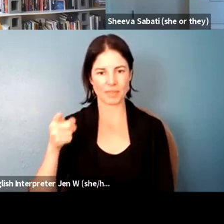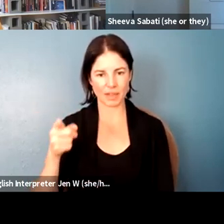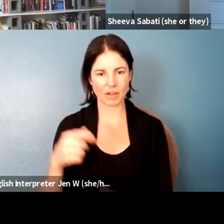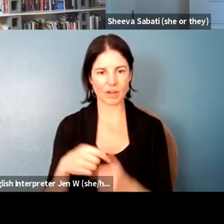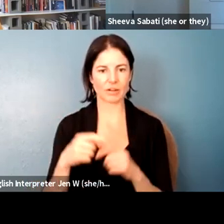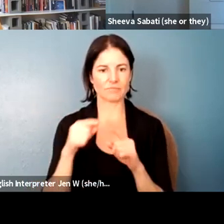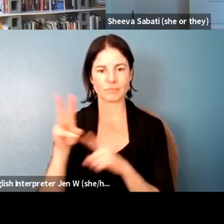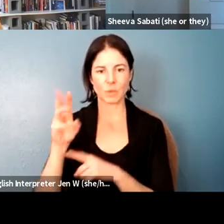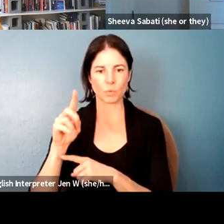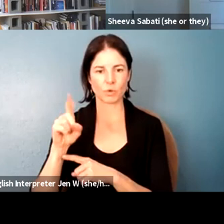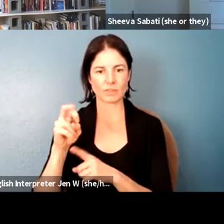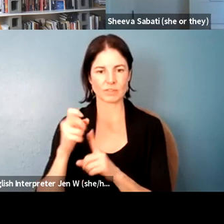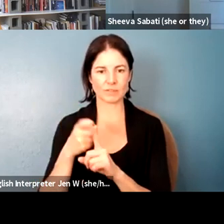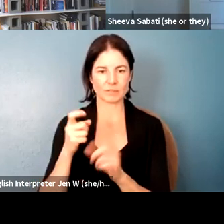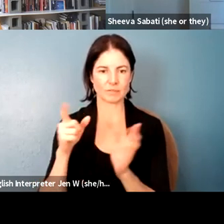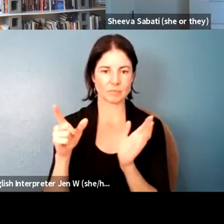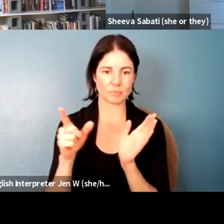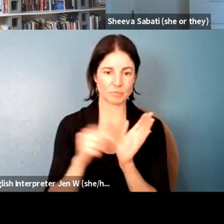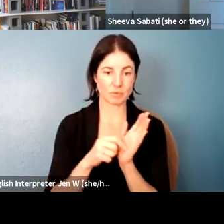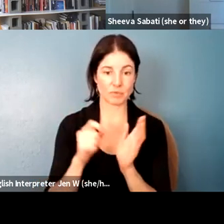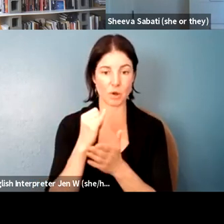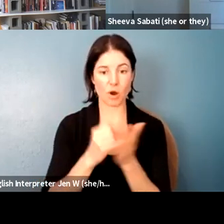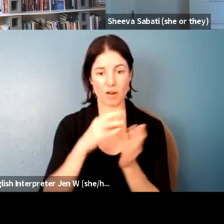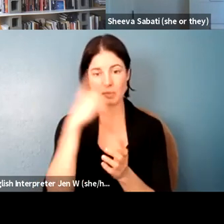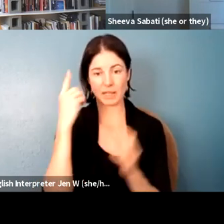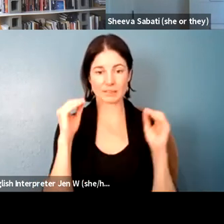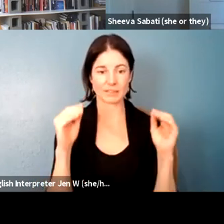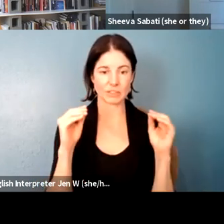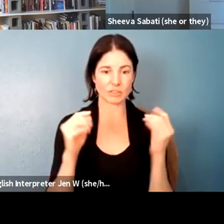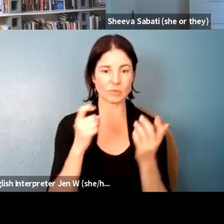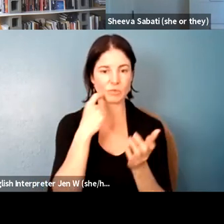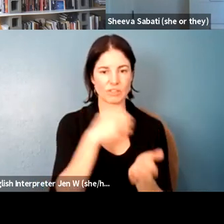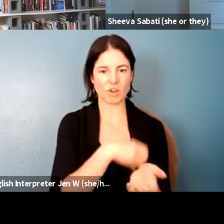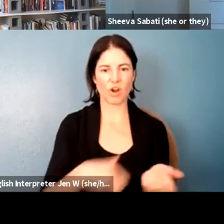Harvard University Press. Again, it'll be a lunch and learn. But